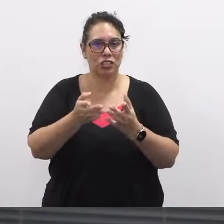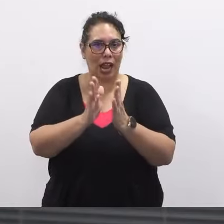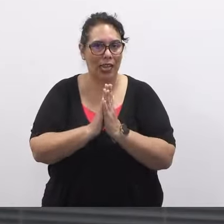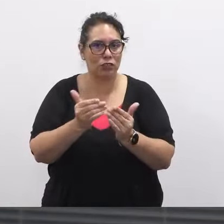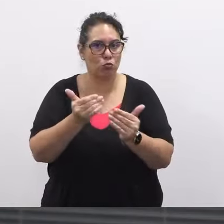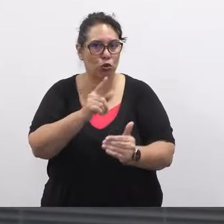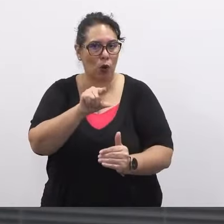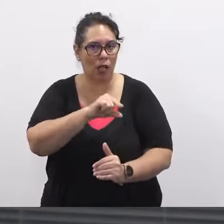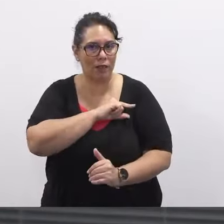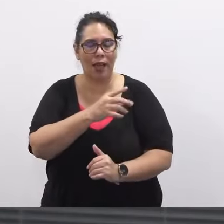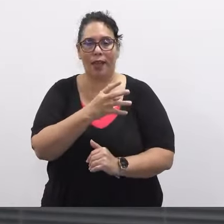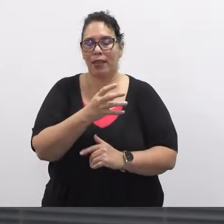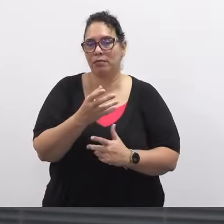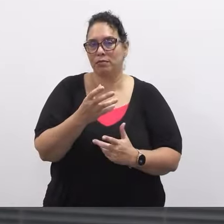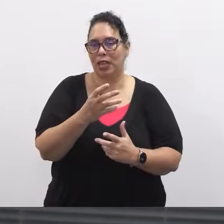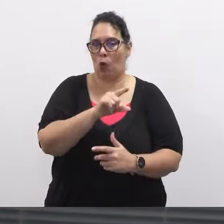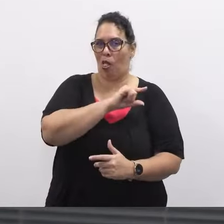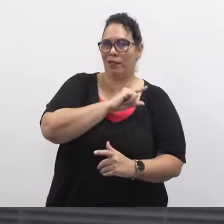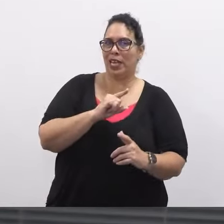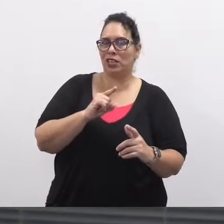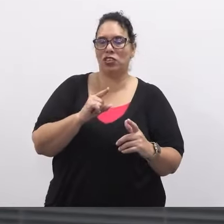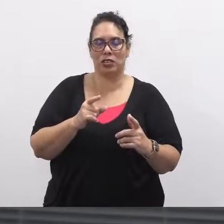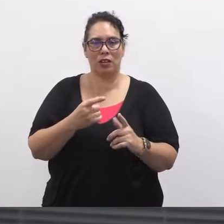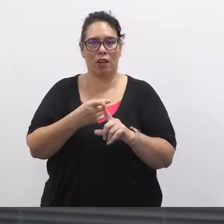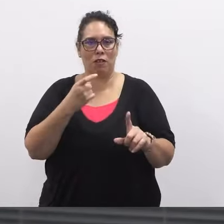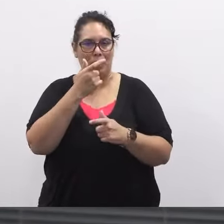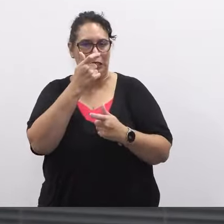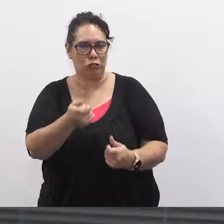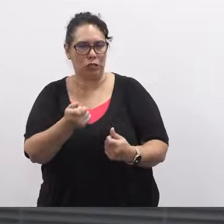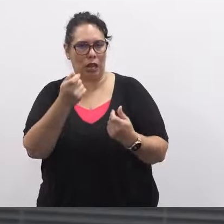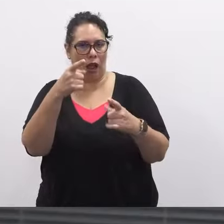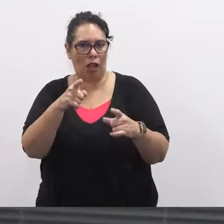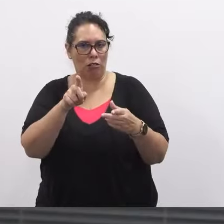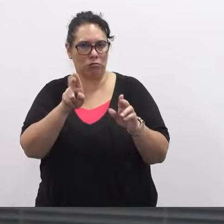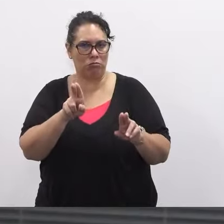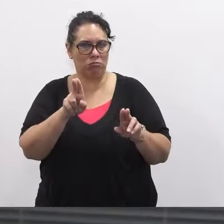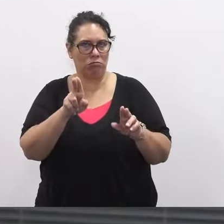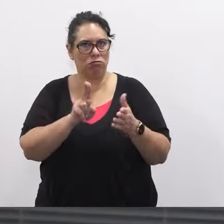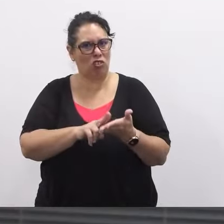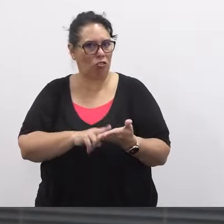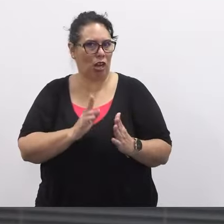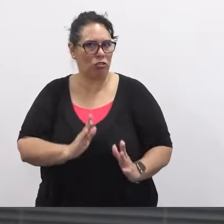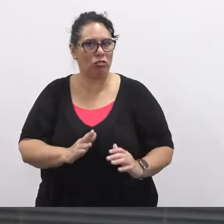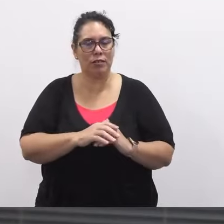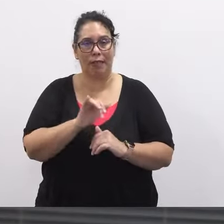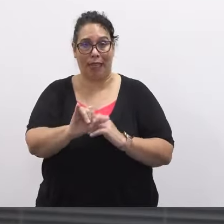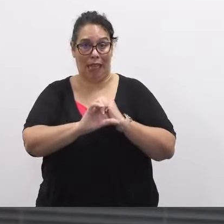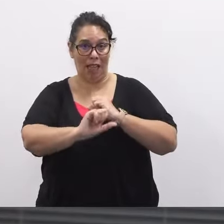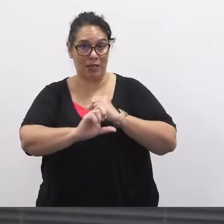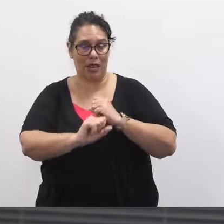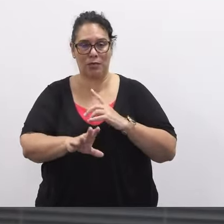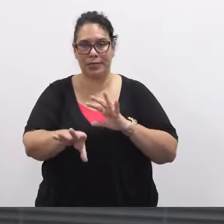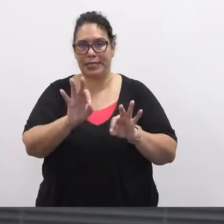and a request for qualifications packages from interested contractors. In that advertisement, we set forth the selection criteria.